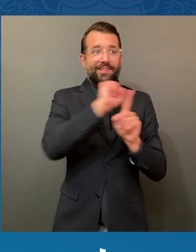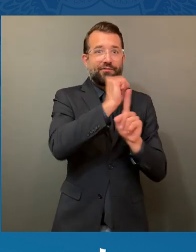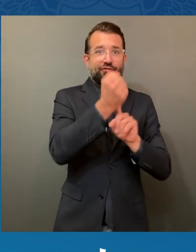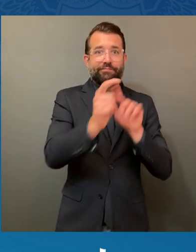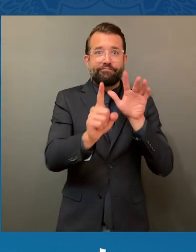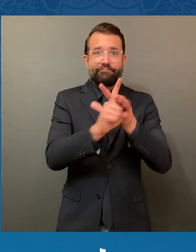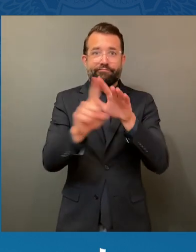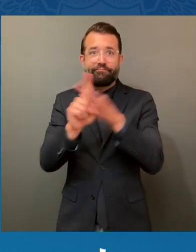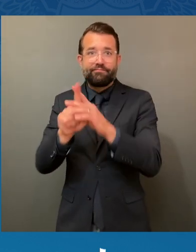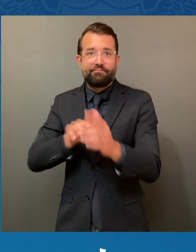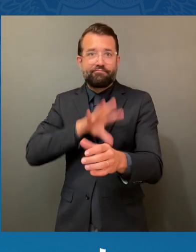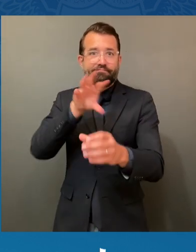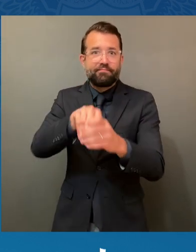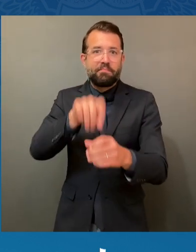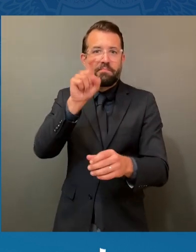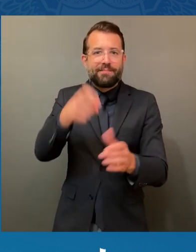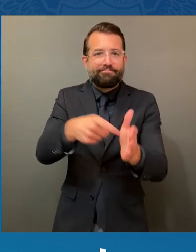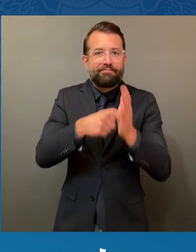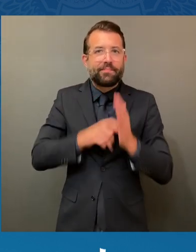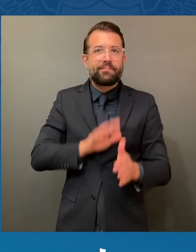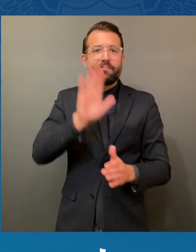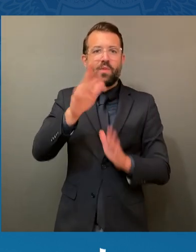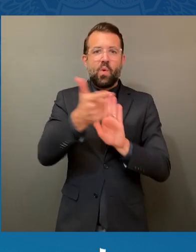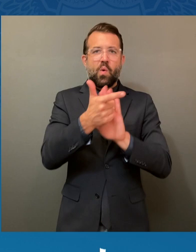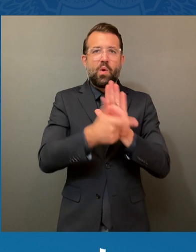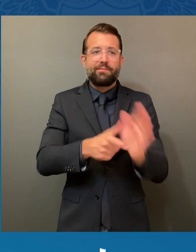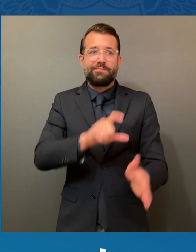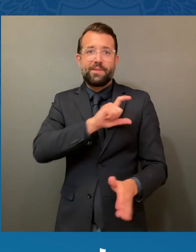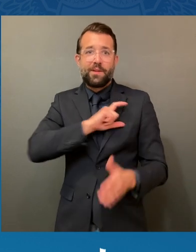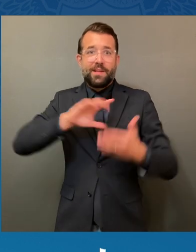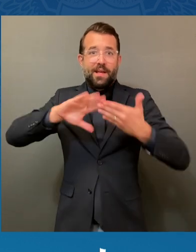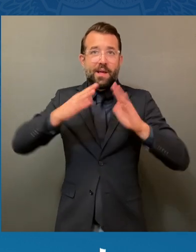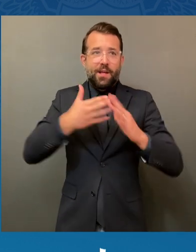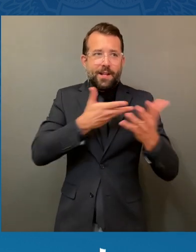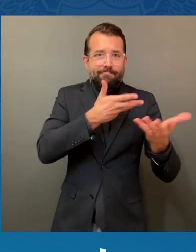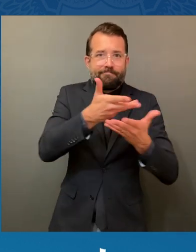to support investigations and combat threats to public safety.